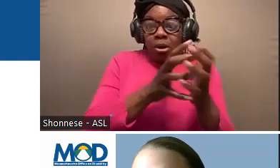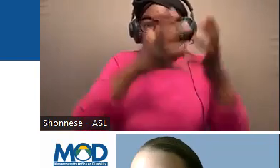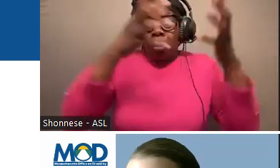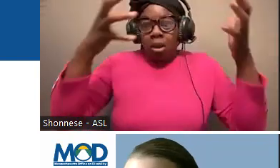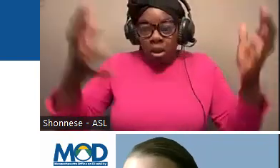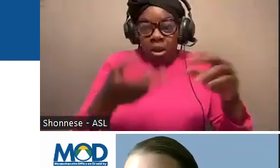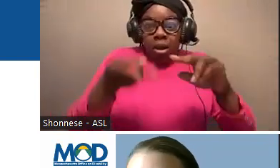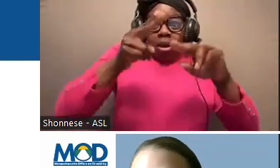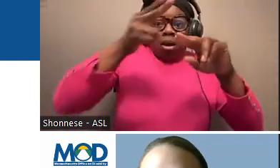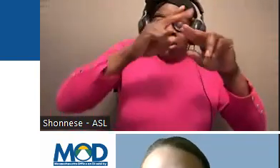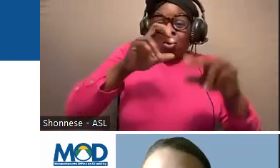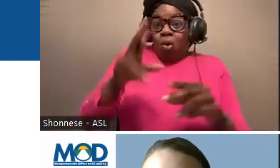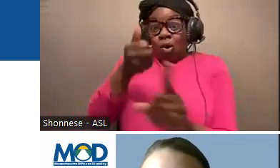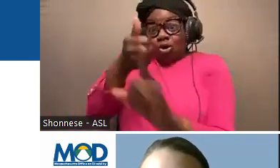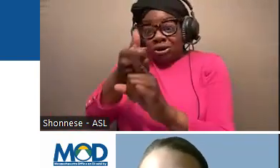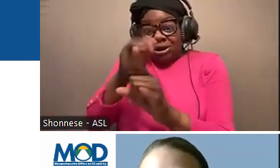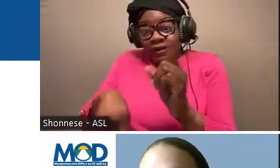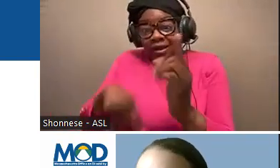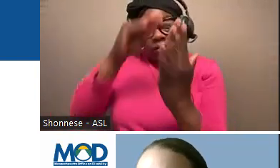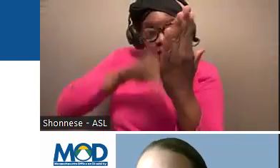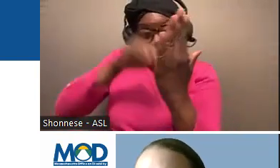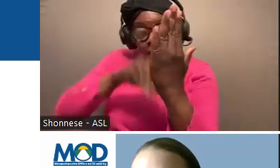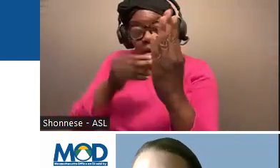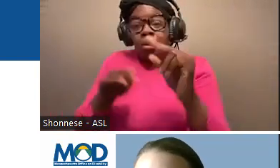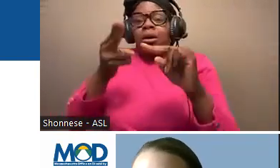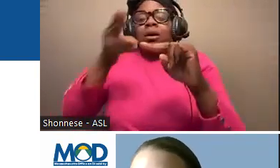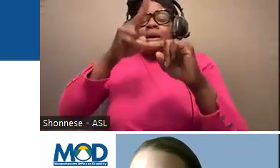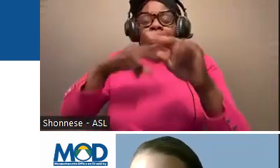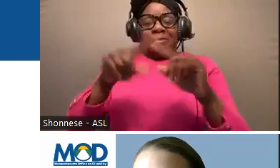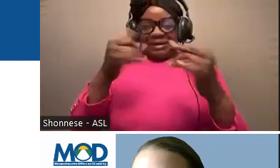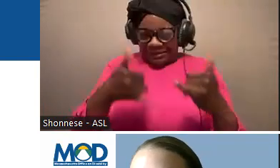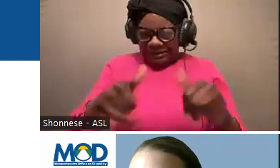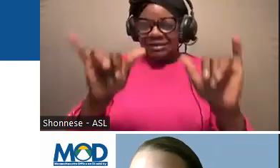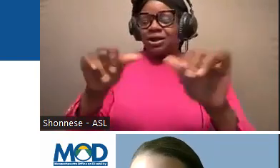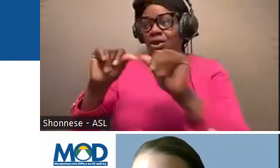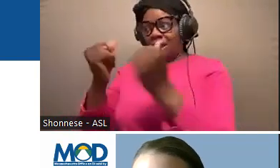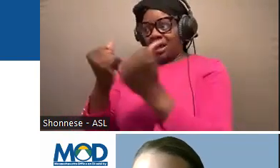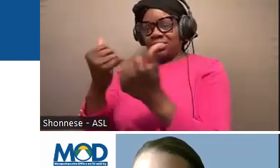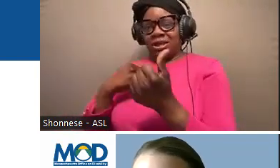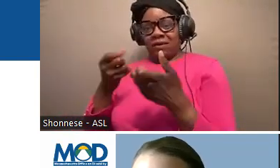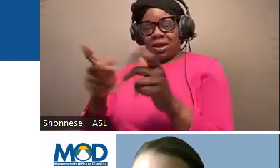Or yourself do, but you're still giving the agency a chance to check in with the employee